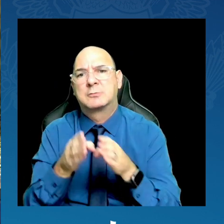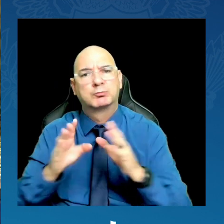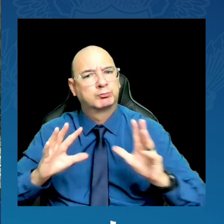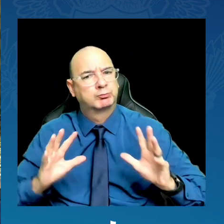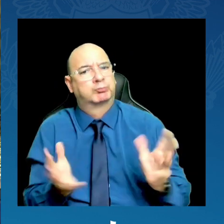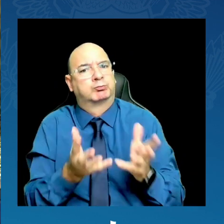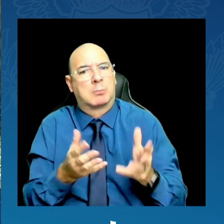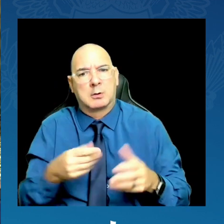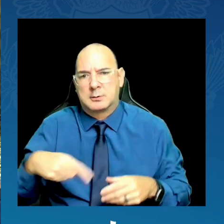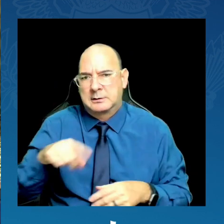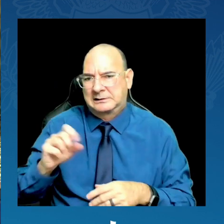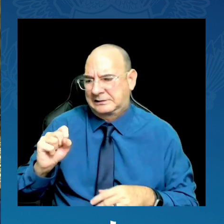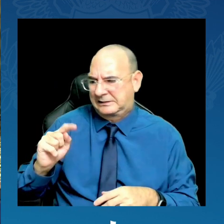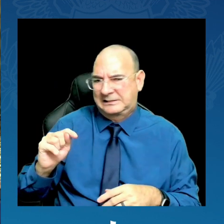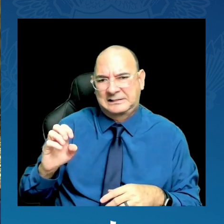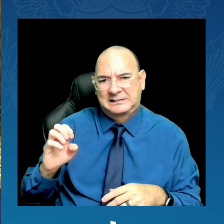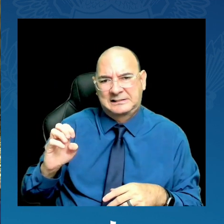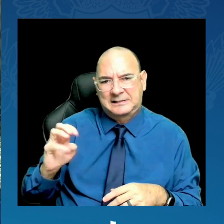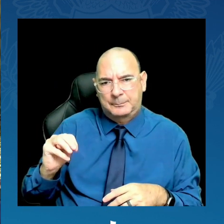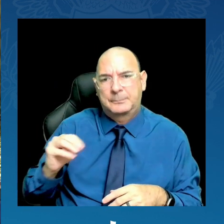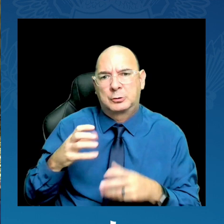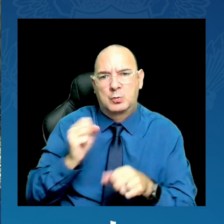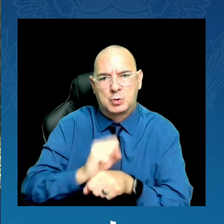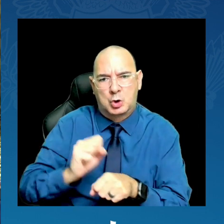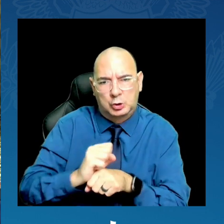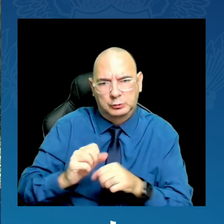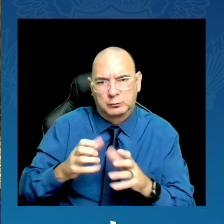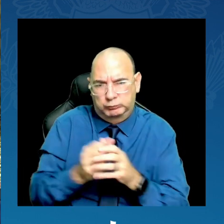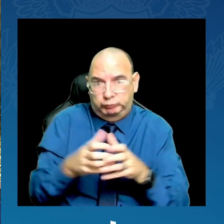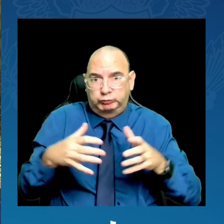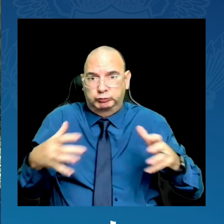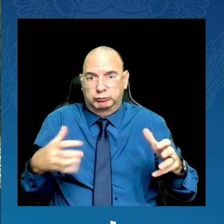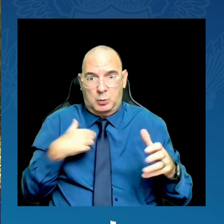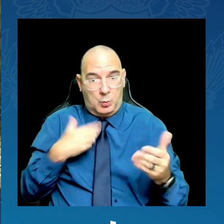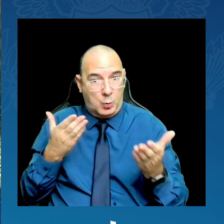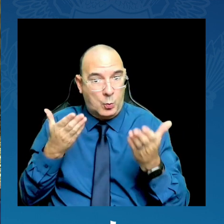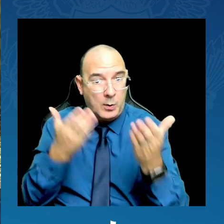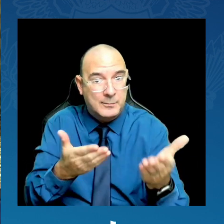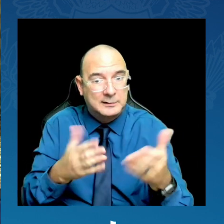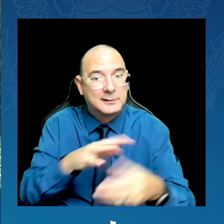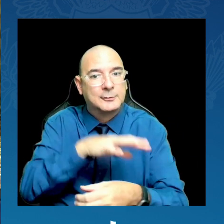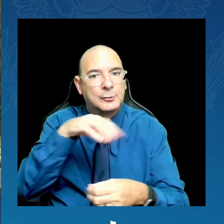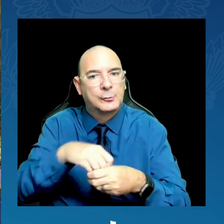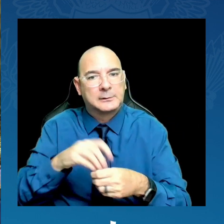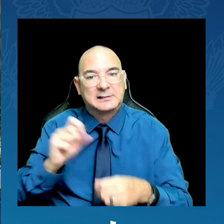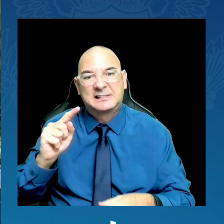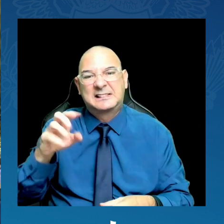and to support the delivery of inclusive STEM learning across all classrooms and experiences